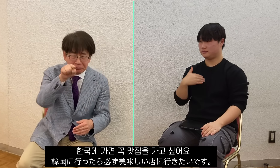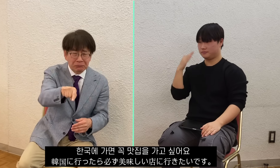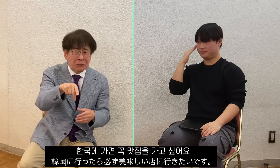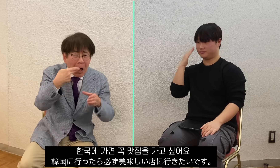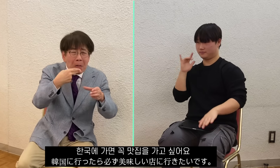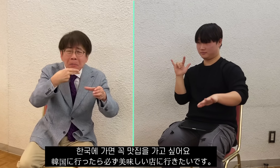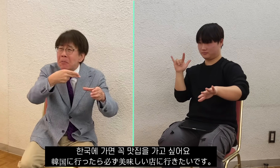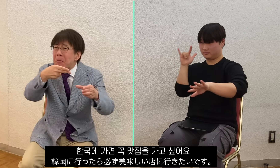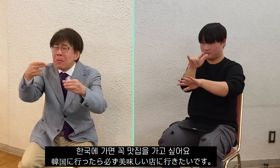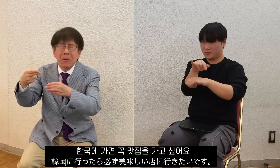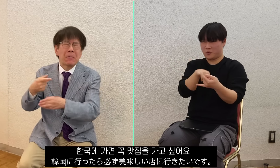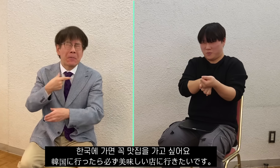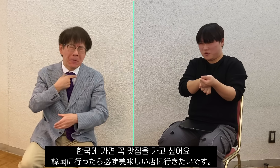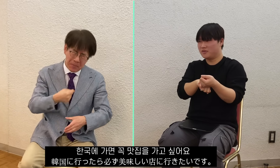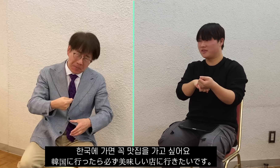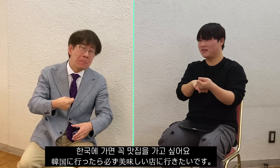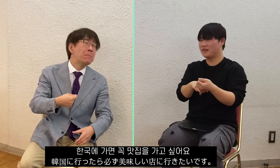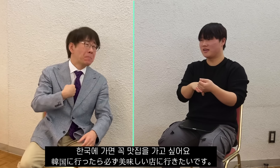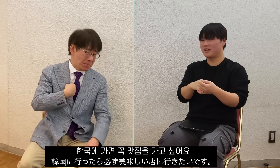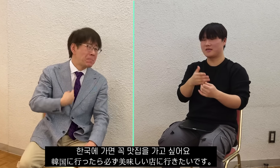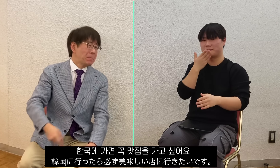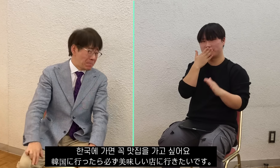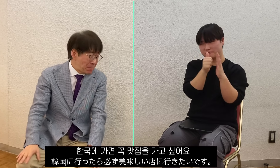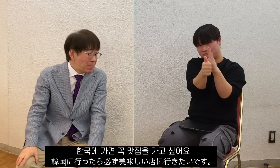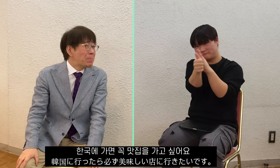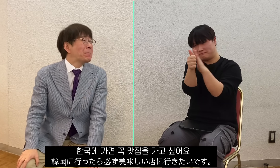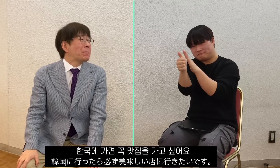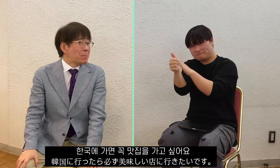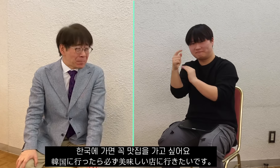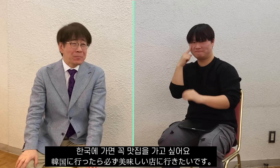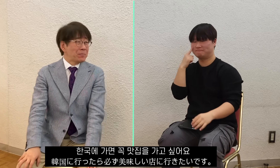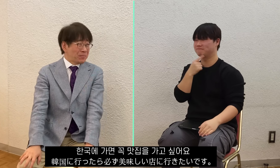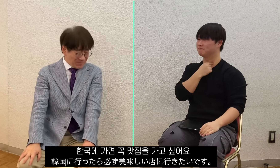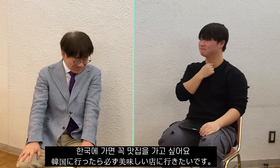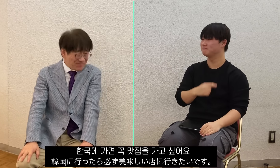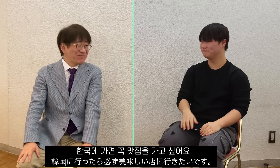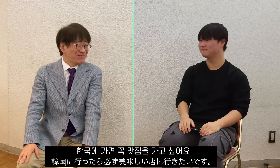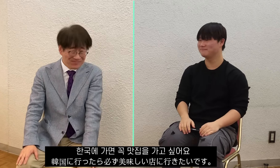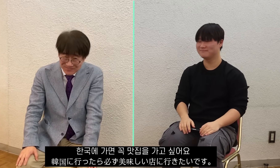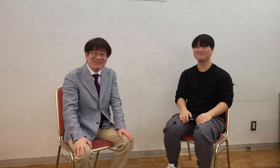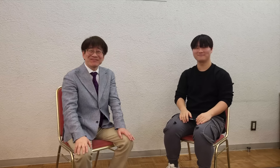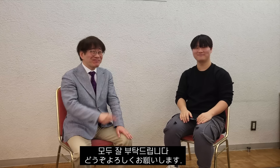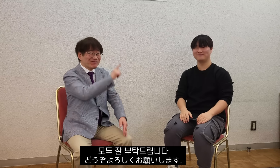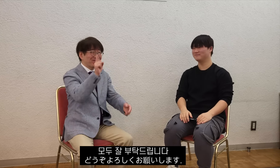When I go to Korea, I definitely want to go to a restaurant.